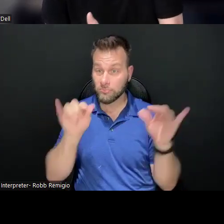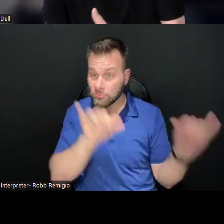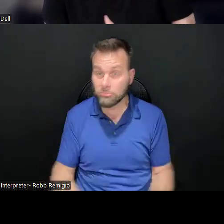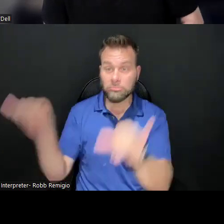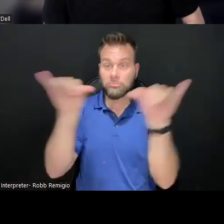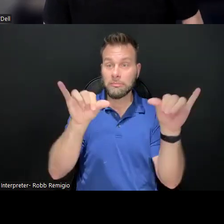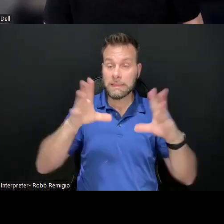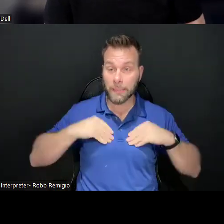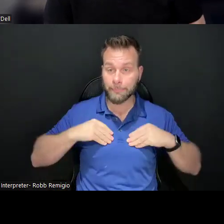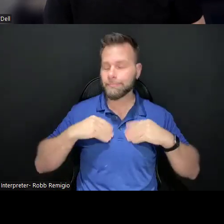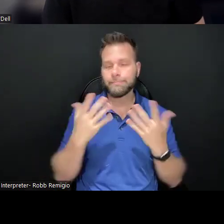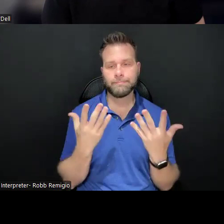I have not seen any of them